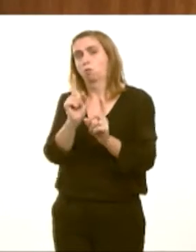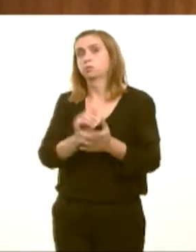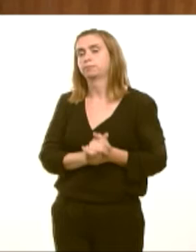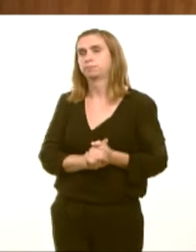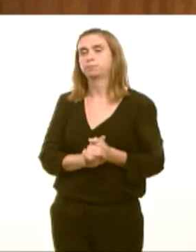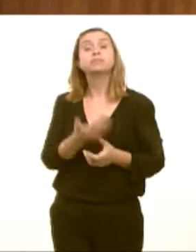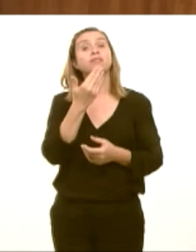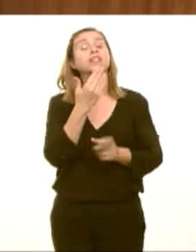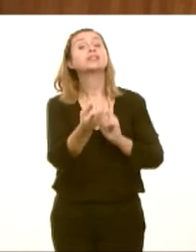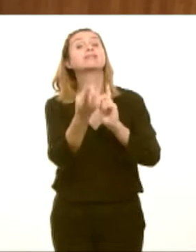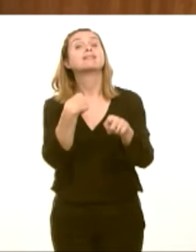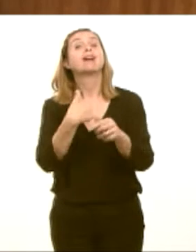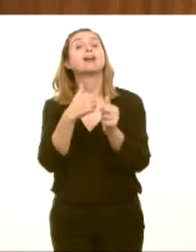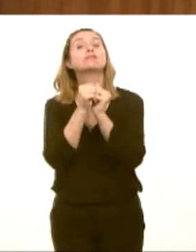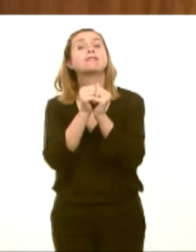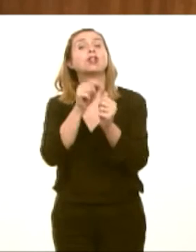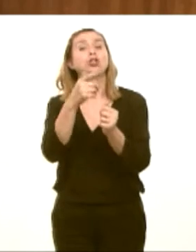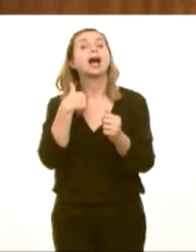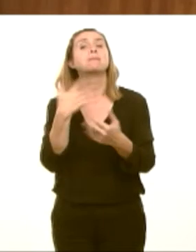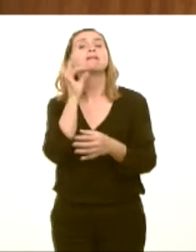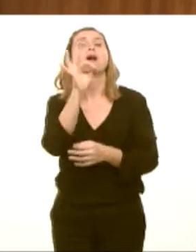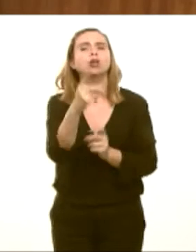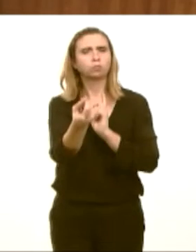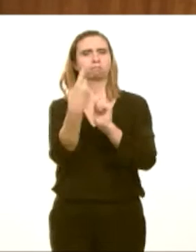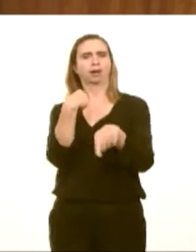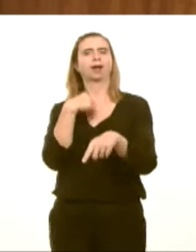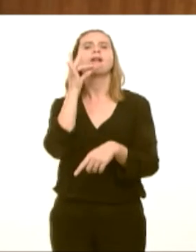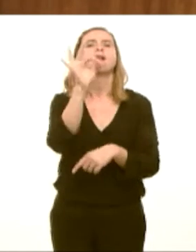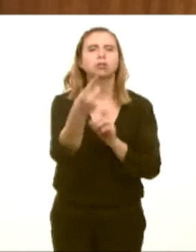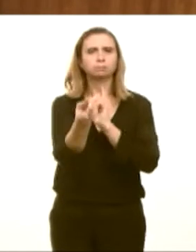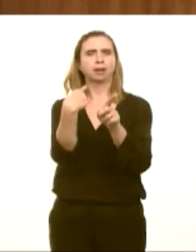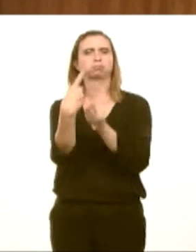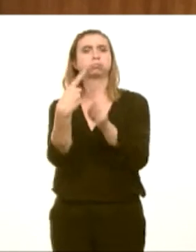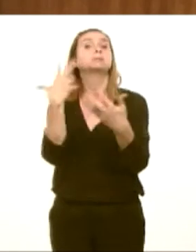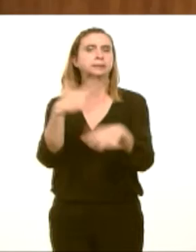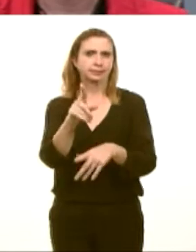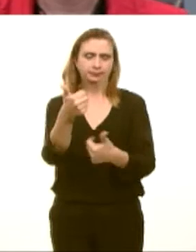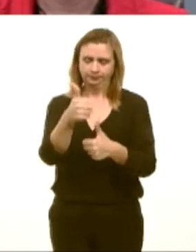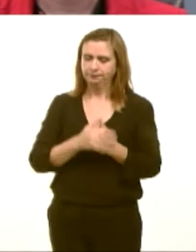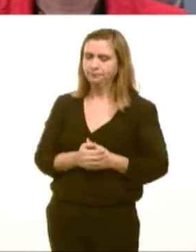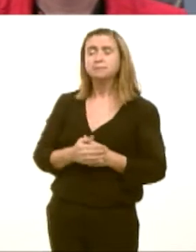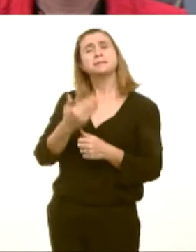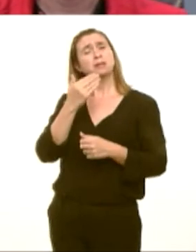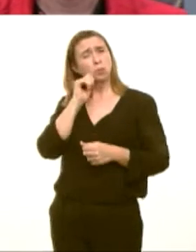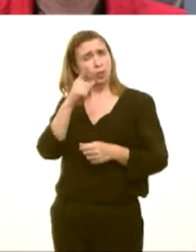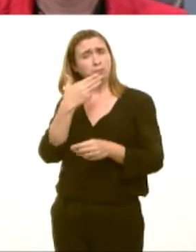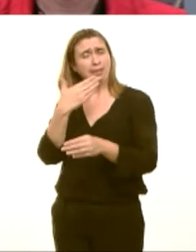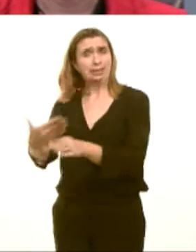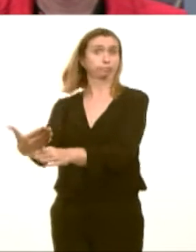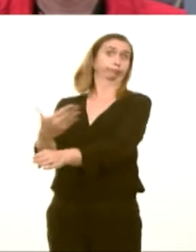Iím grateful to him also for previous replies on this subject. What I would ask today is: would he publish, in time, a detailed timetable of engagement